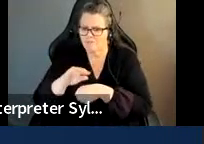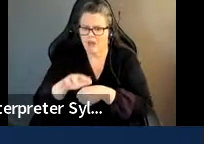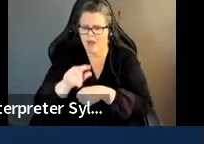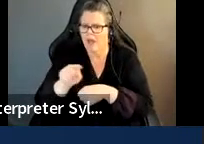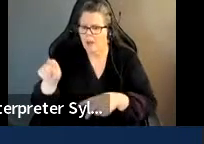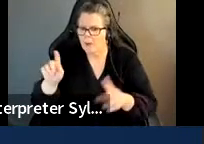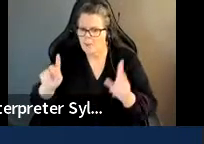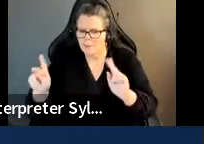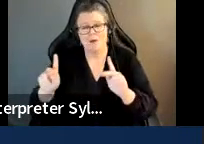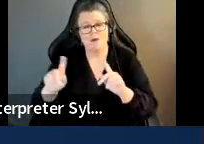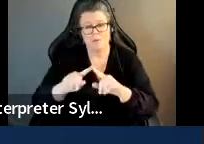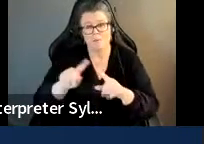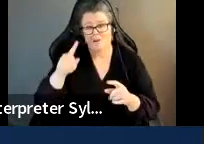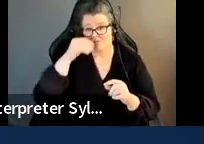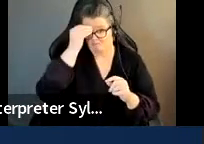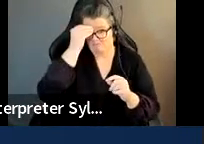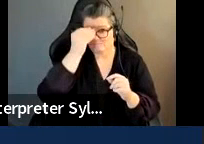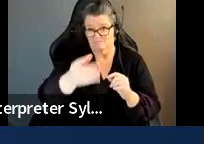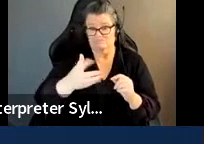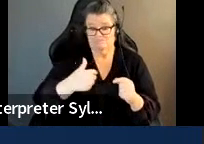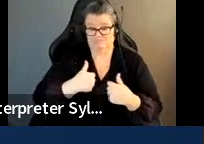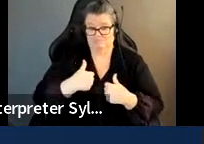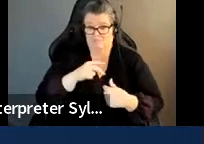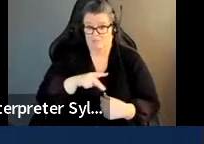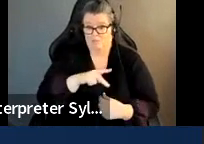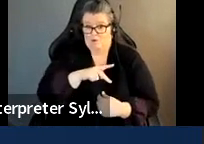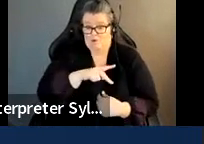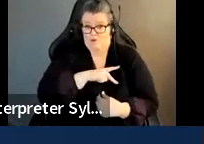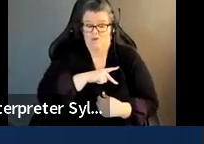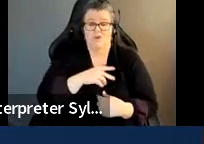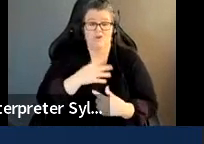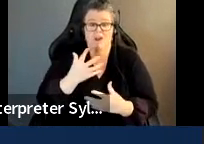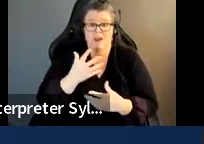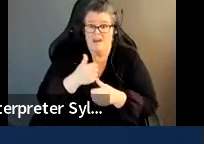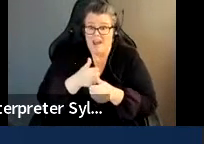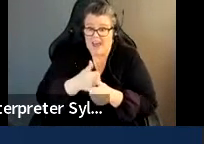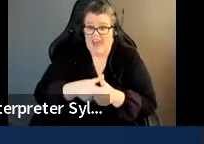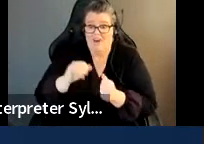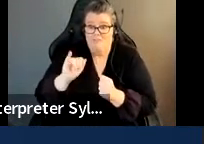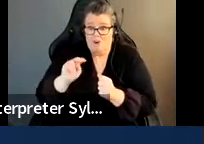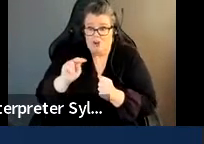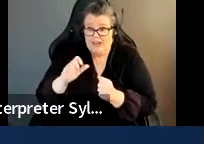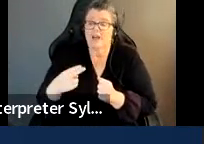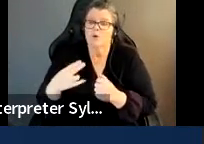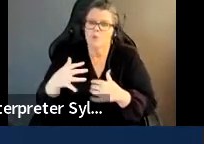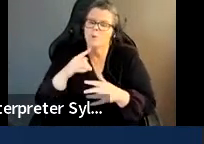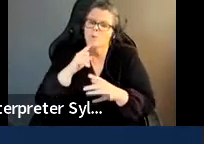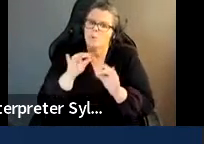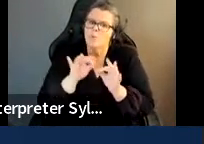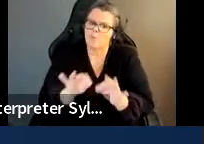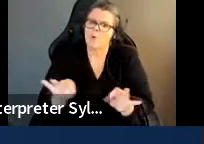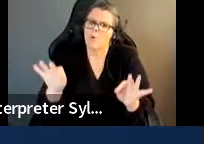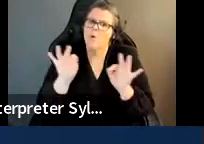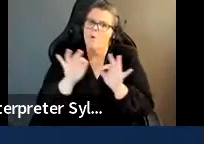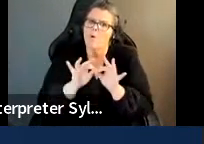But I know personally that every inch does matter to people when you're going for a medical